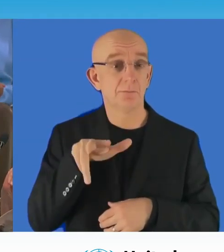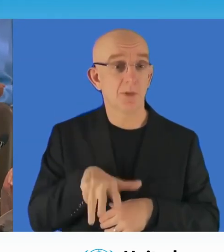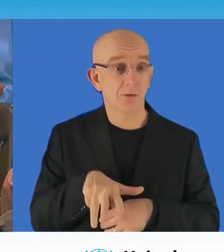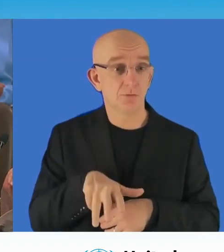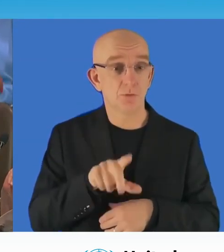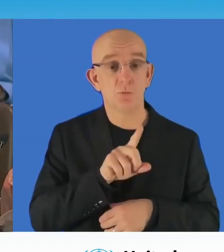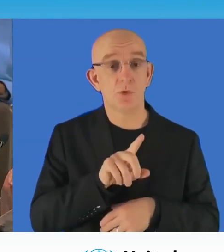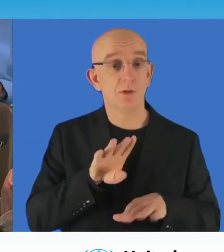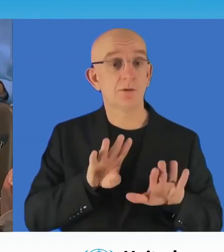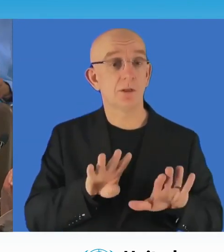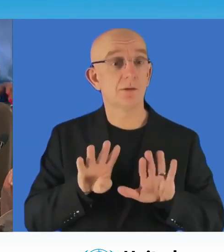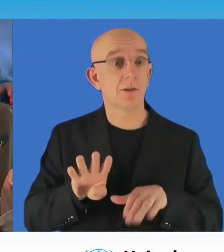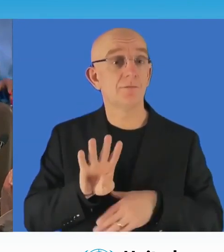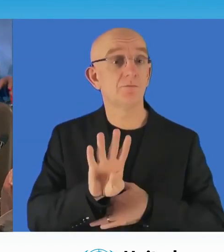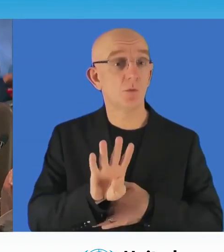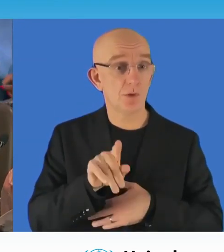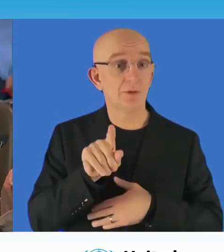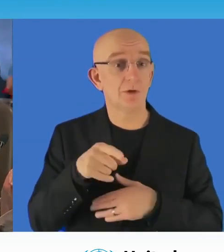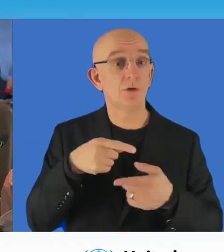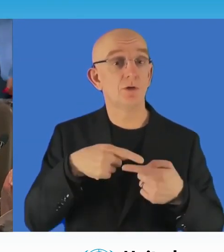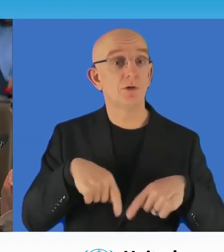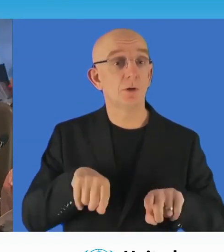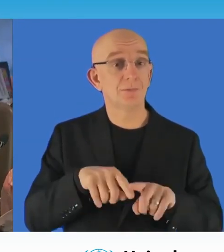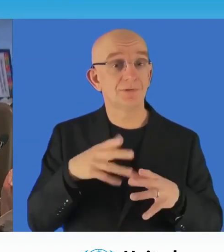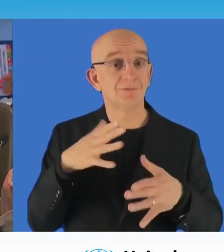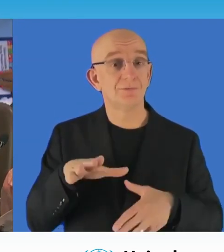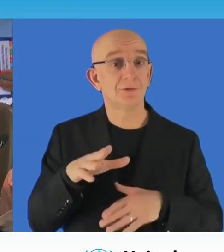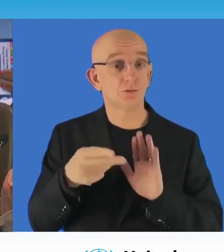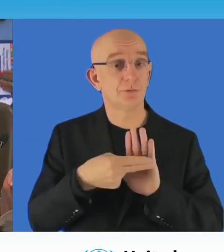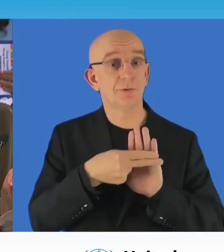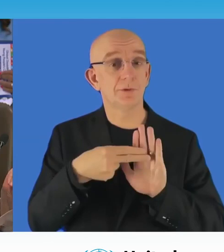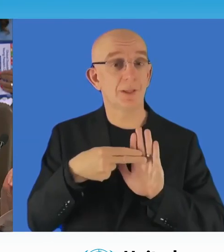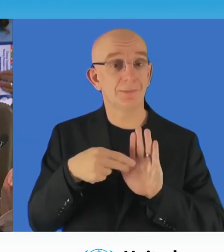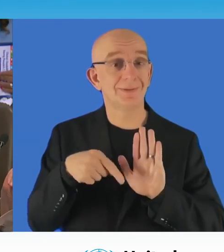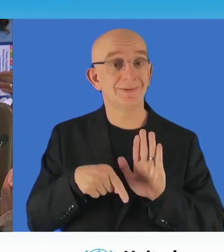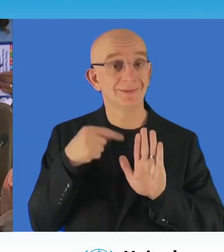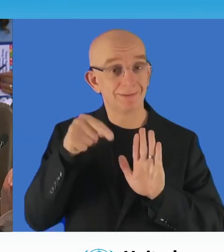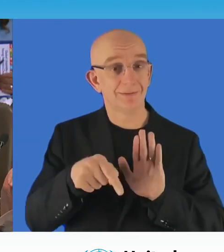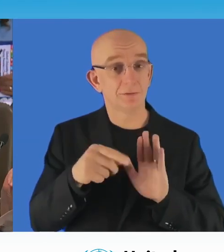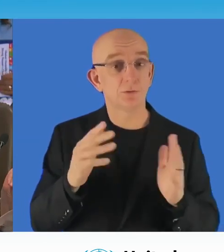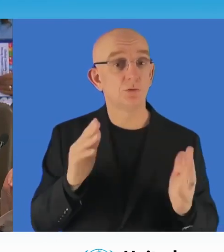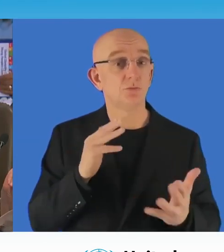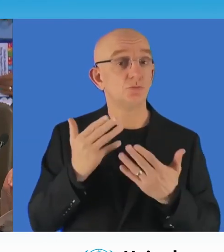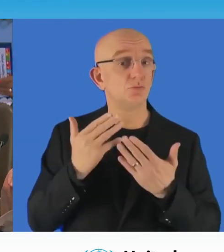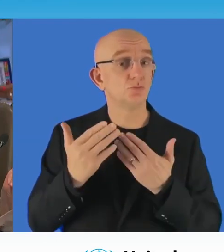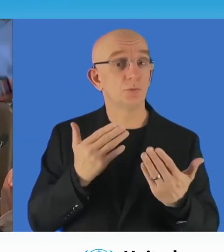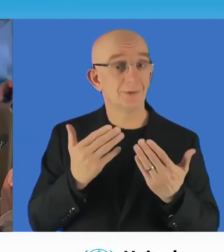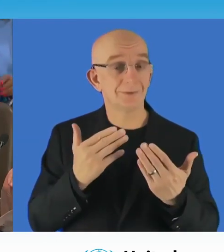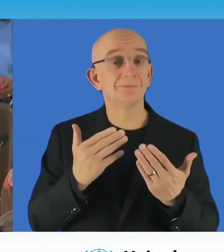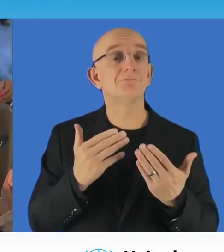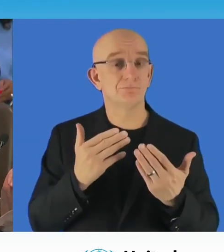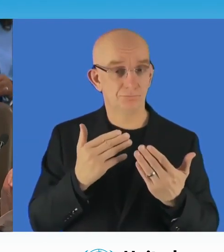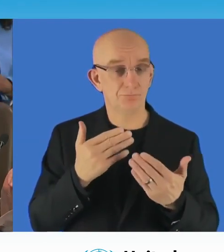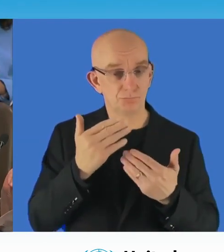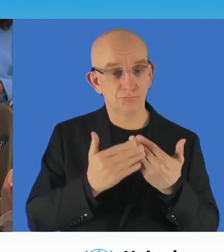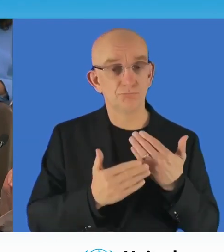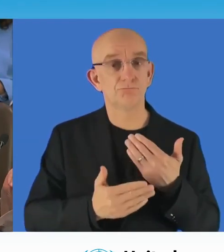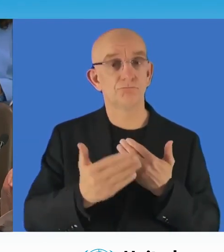and the pack for the future specifically with the chapter four with the meaningful participation of